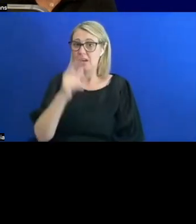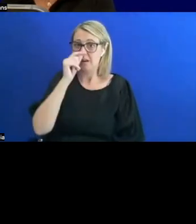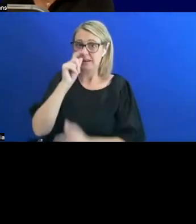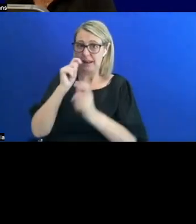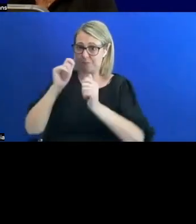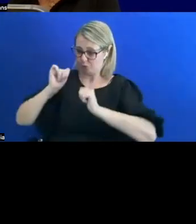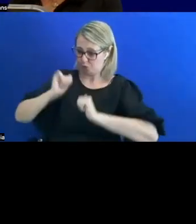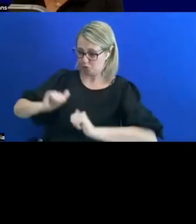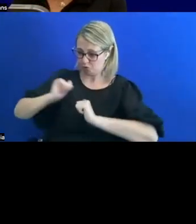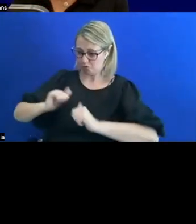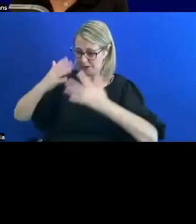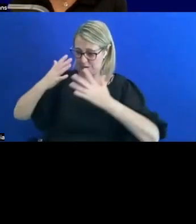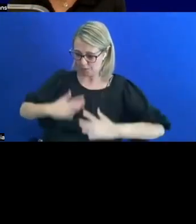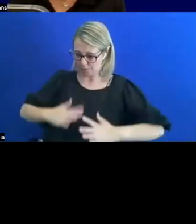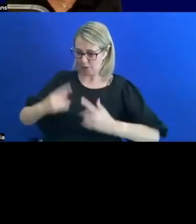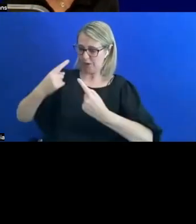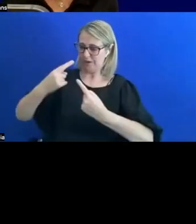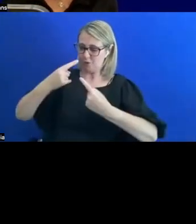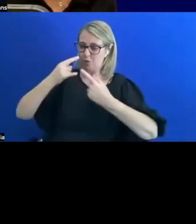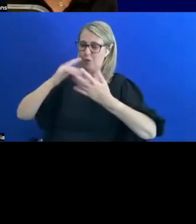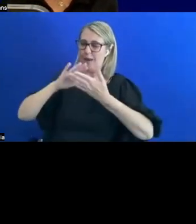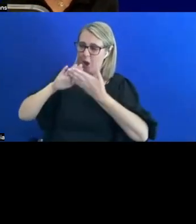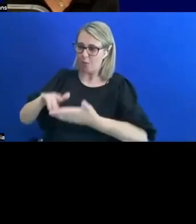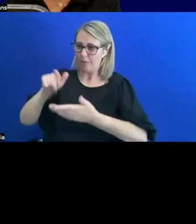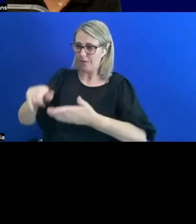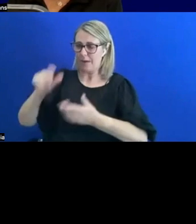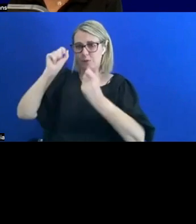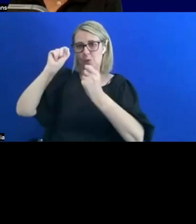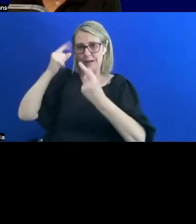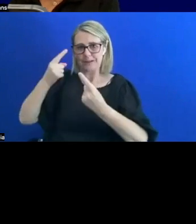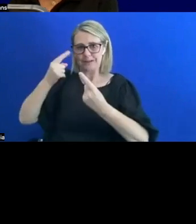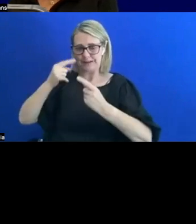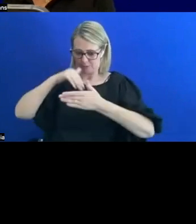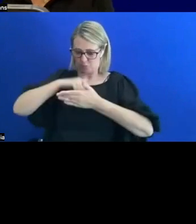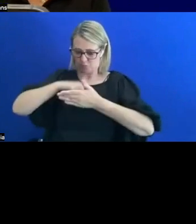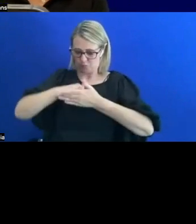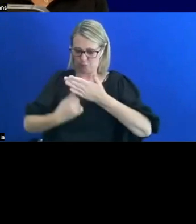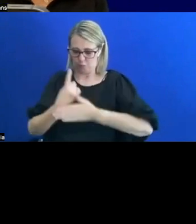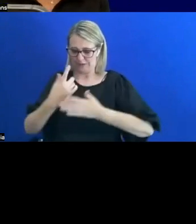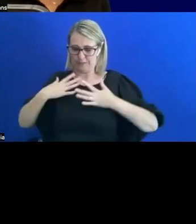a body to help an individual to become aware of their internal sensations, and then help